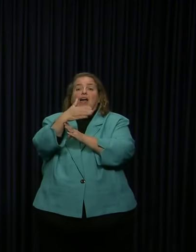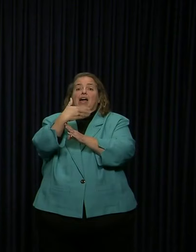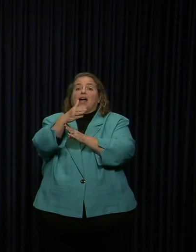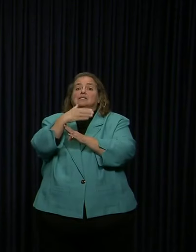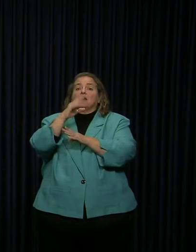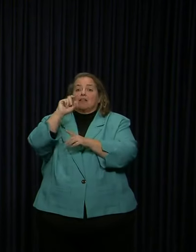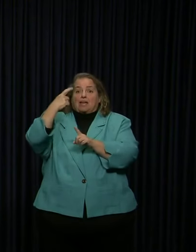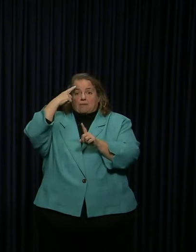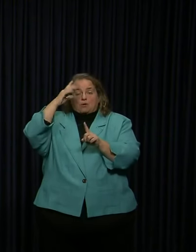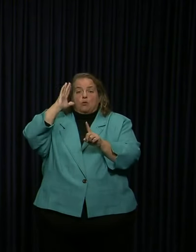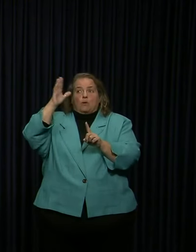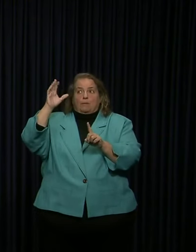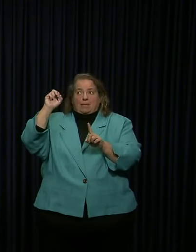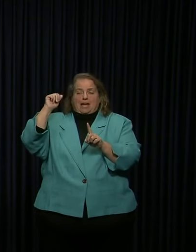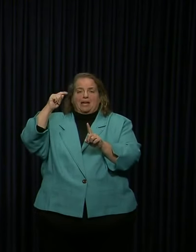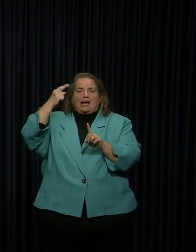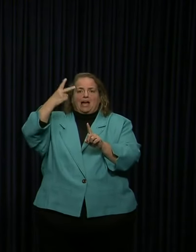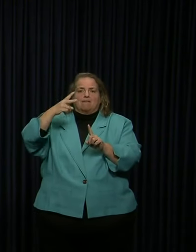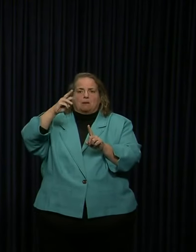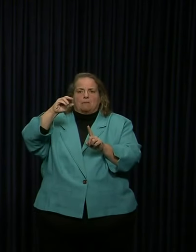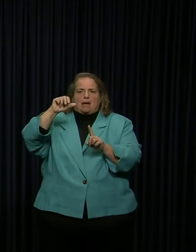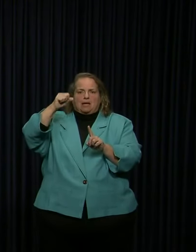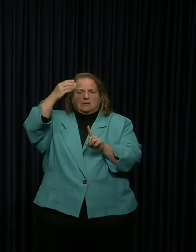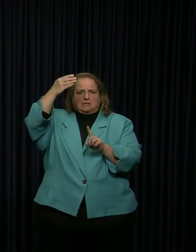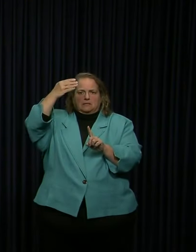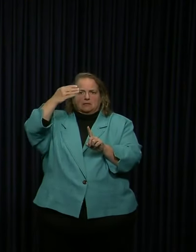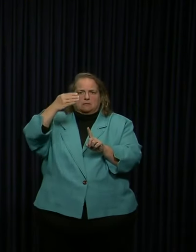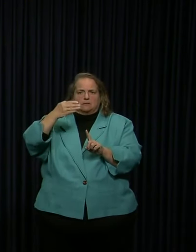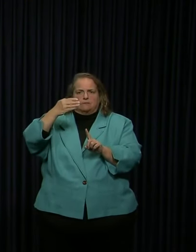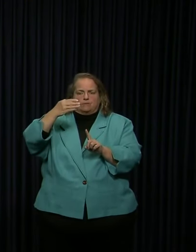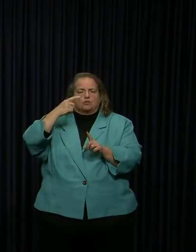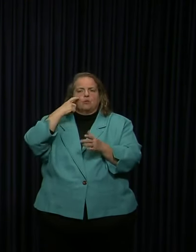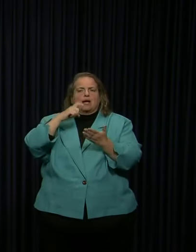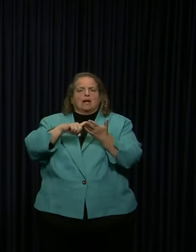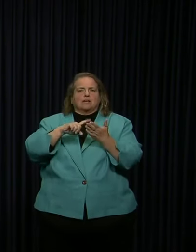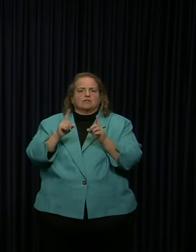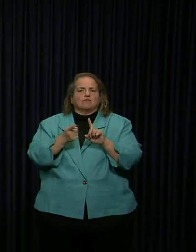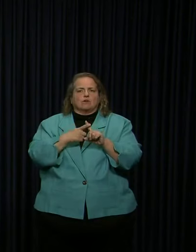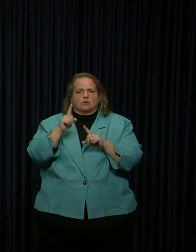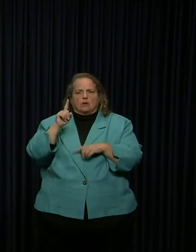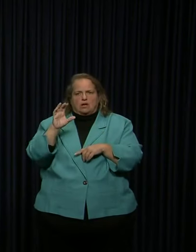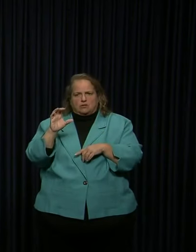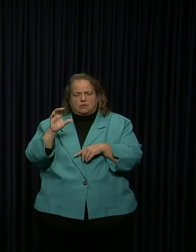THE NEW DEATHS BY COUNTY